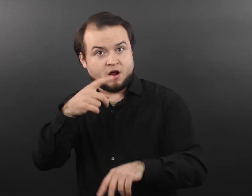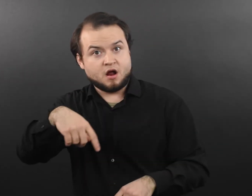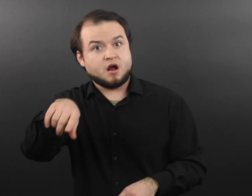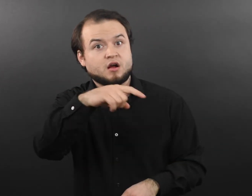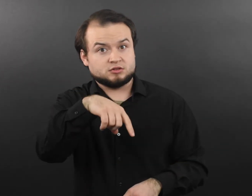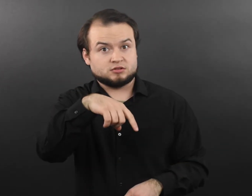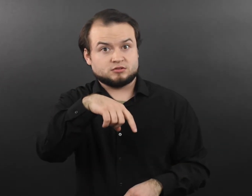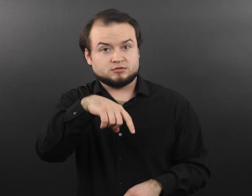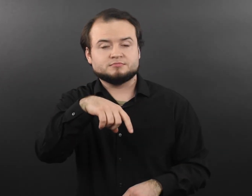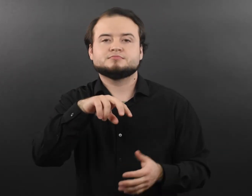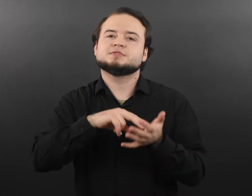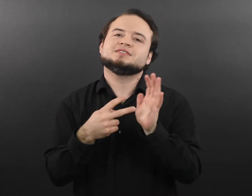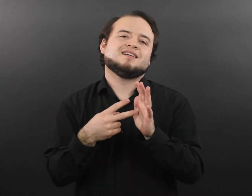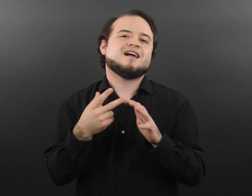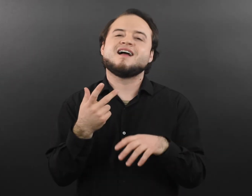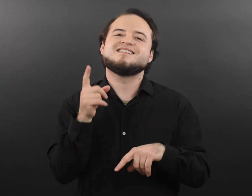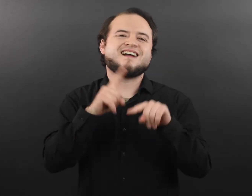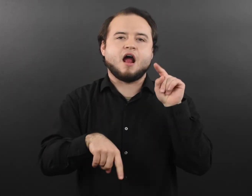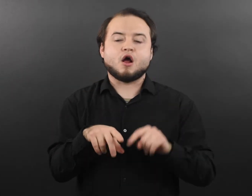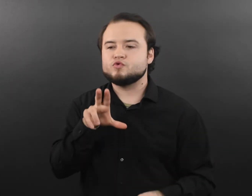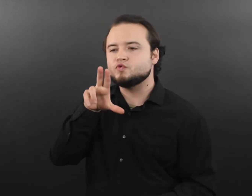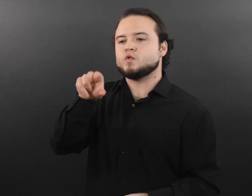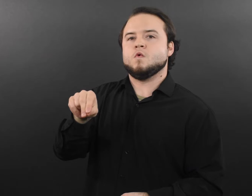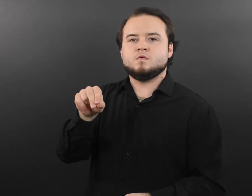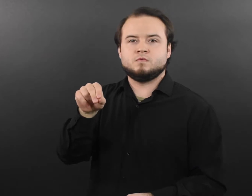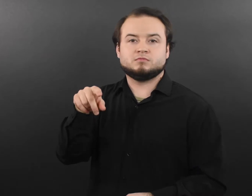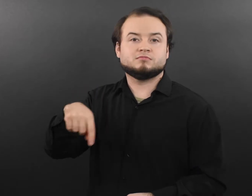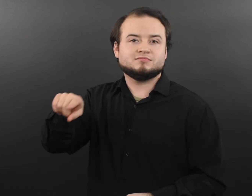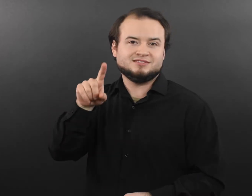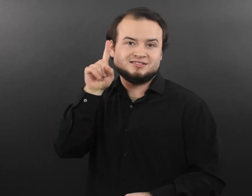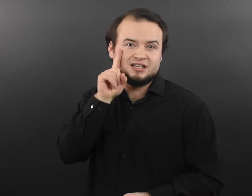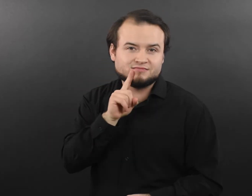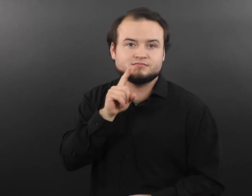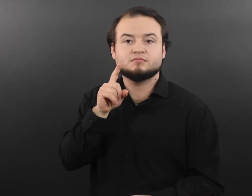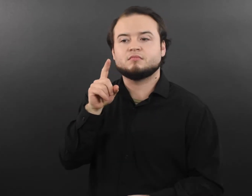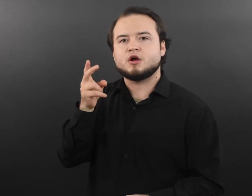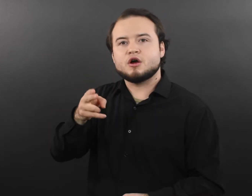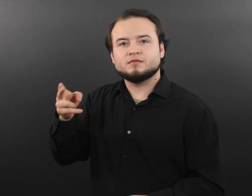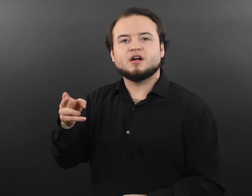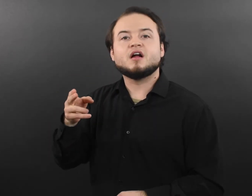not provide closed captioning to deaf and hard of